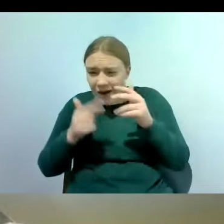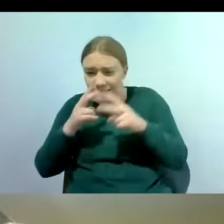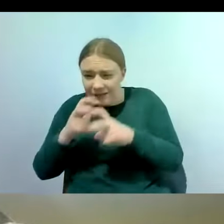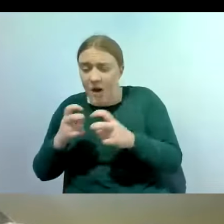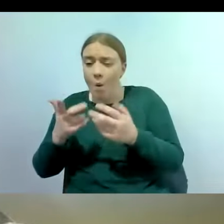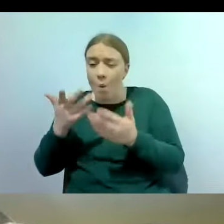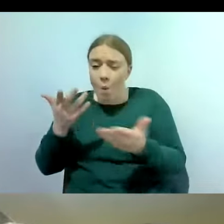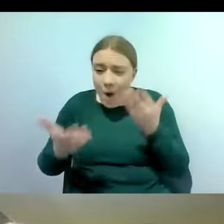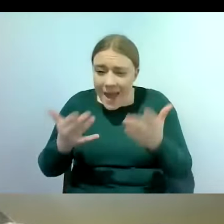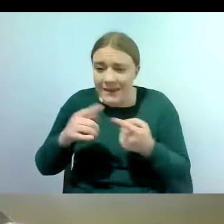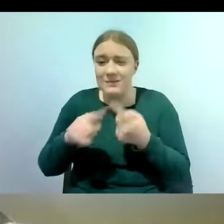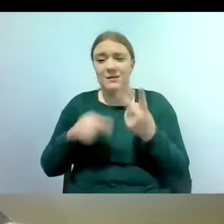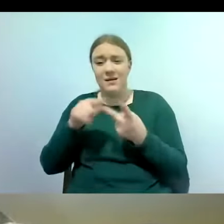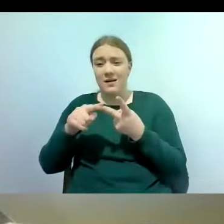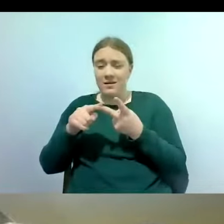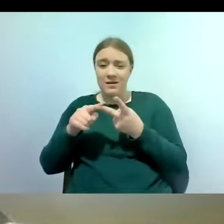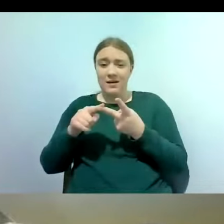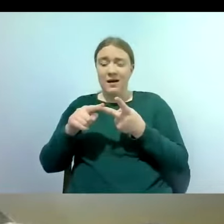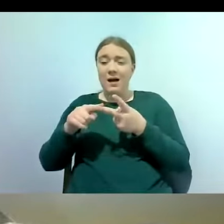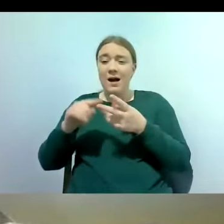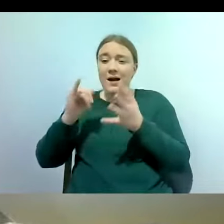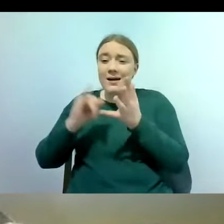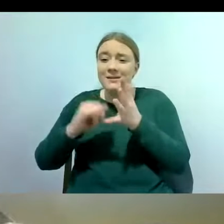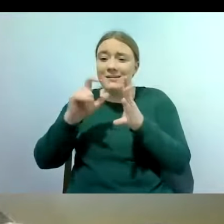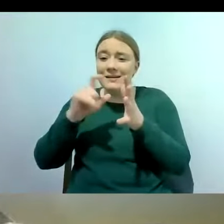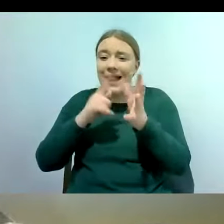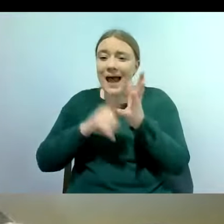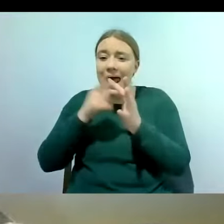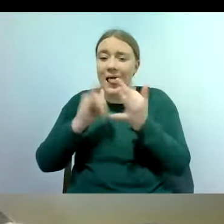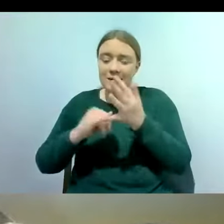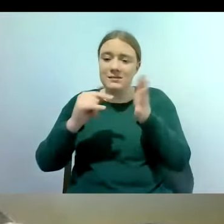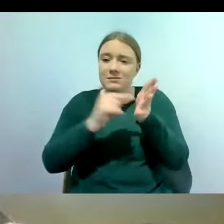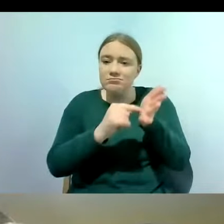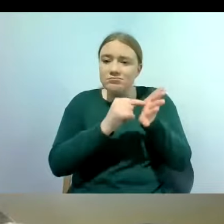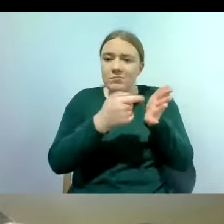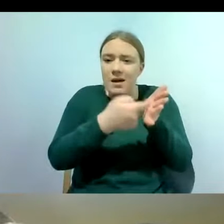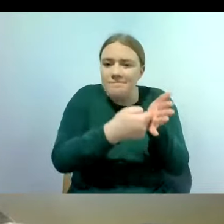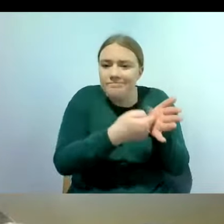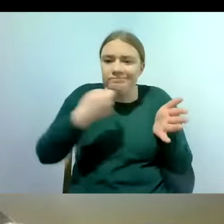it's we're taking scales we're taking photos and we're looking at fat content and these